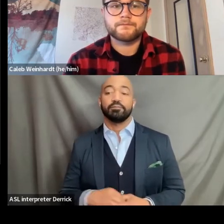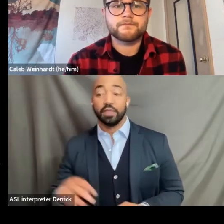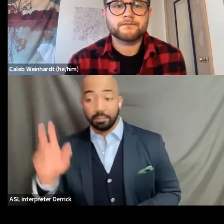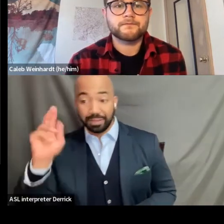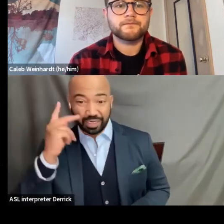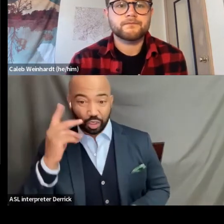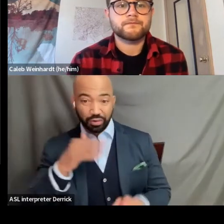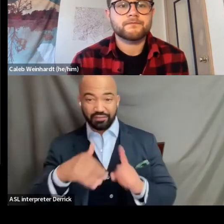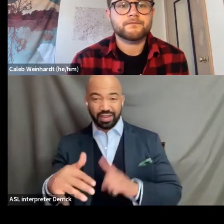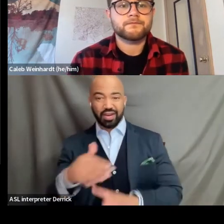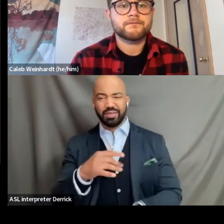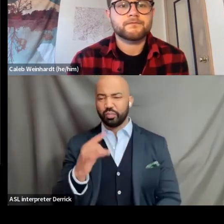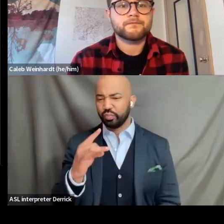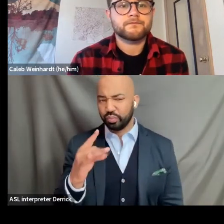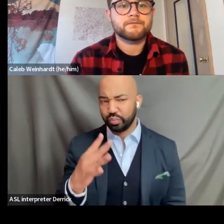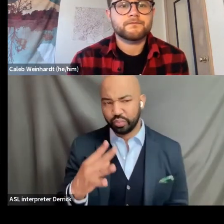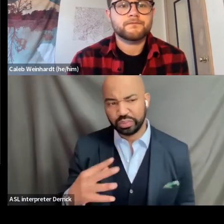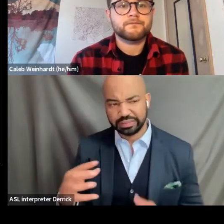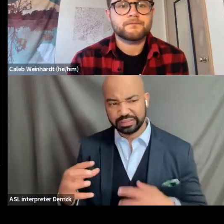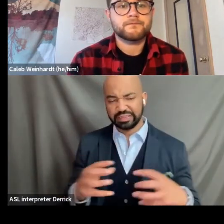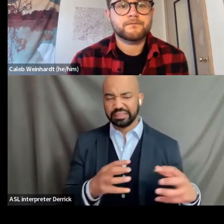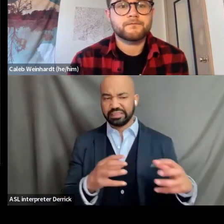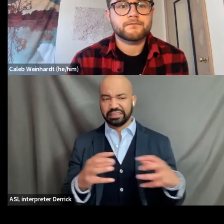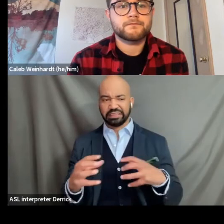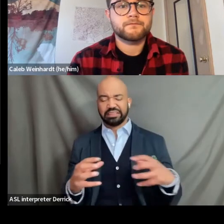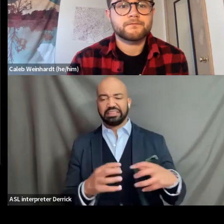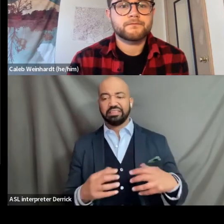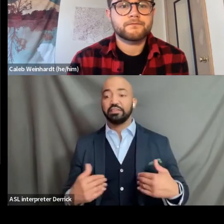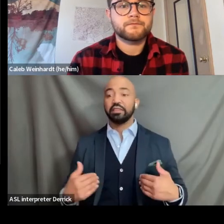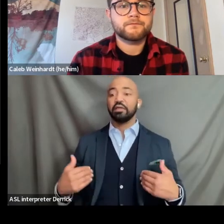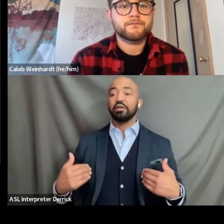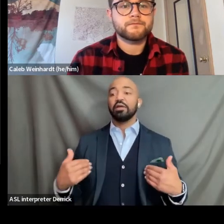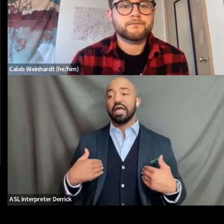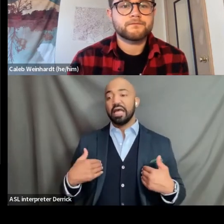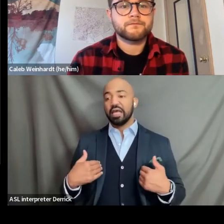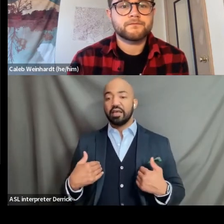and there's a lot of concerns about trans folks being outed.